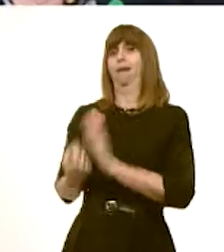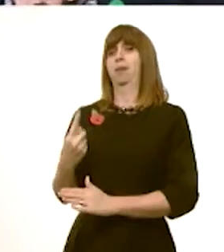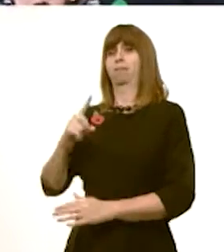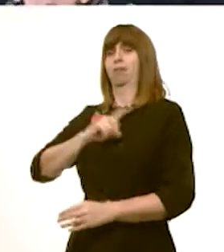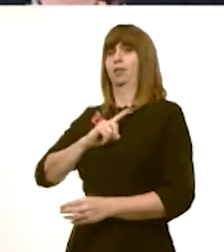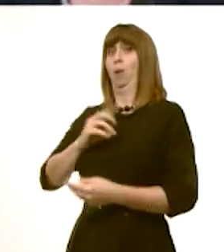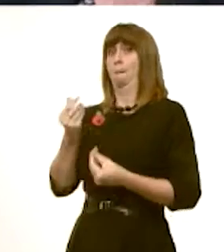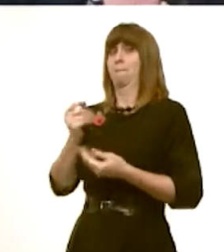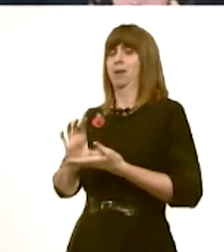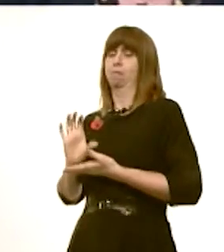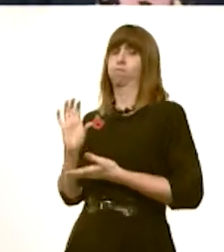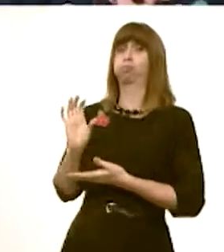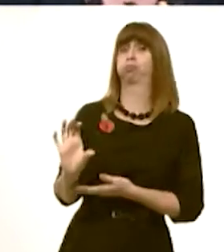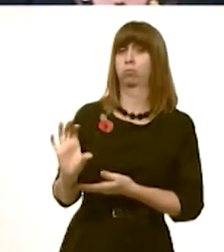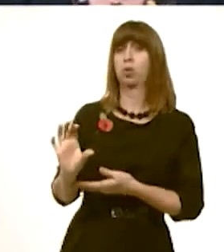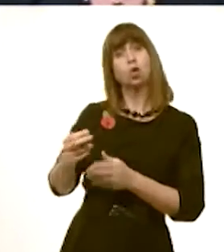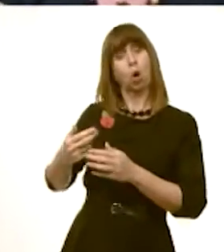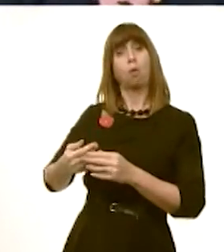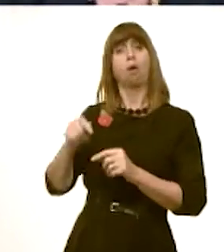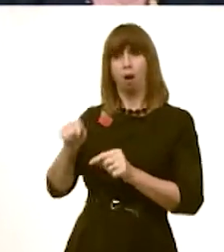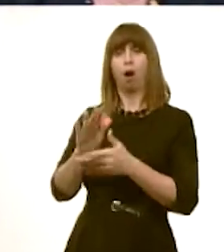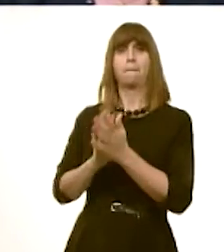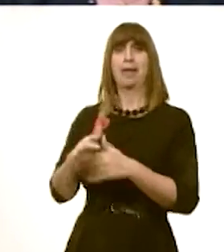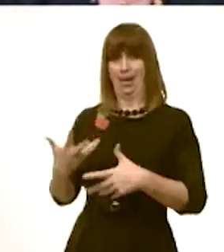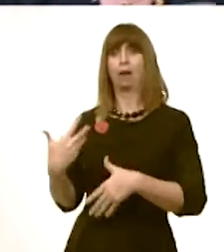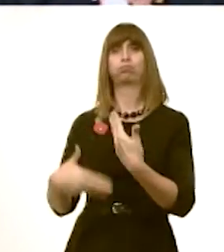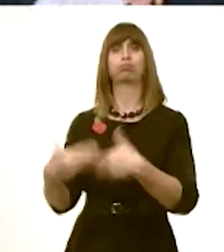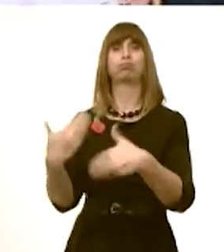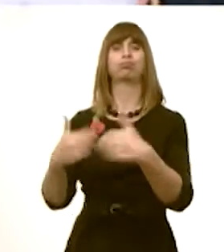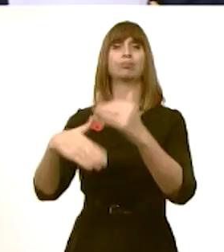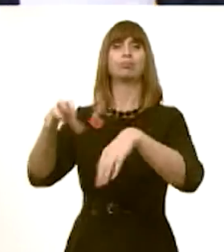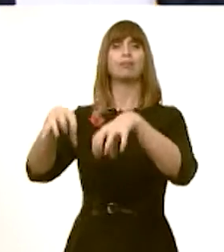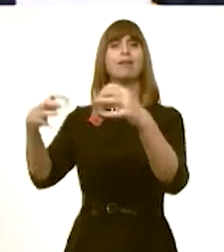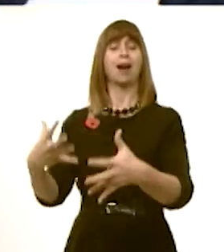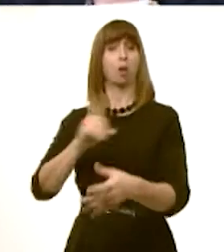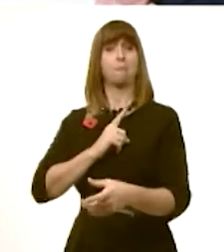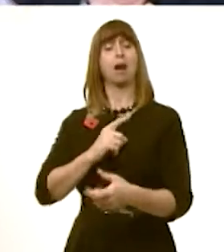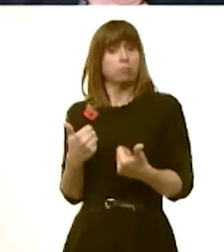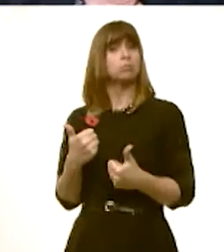money that was absolutely vital to make this important development take place in Newport, which is vital to the future of the city?